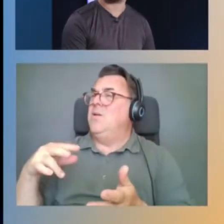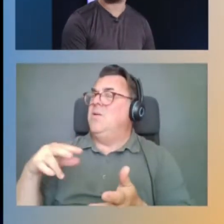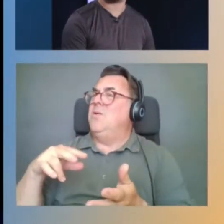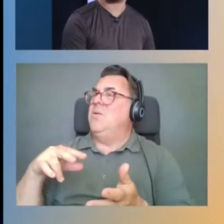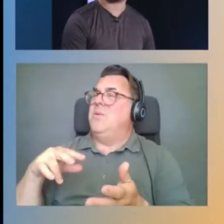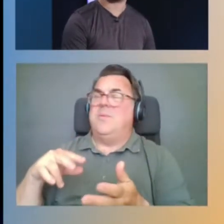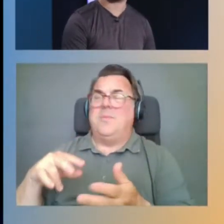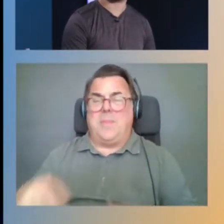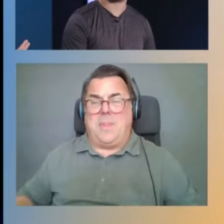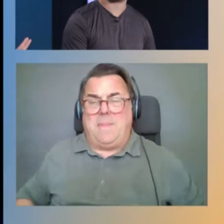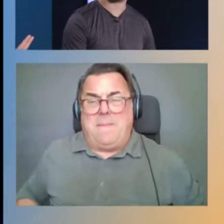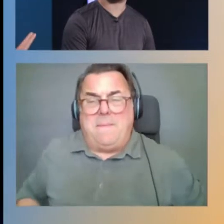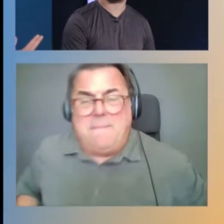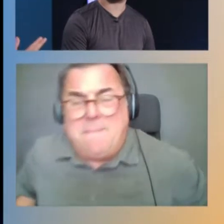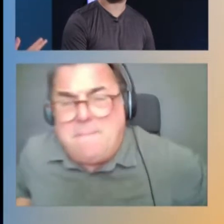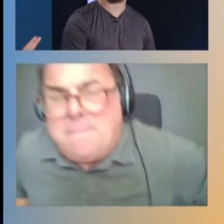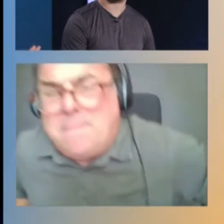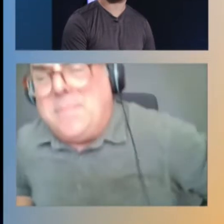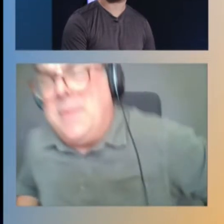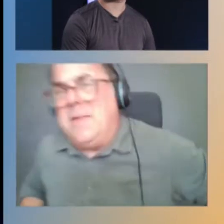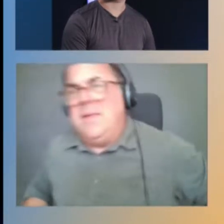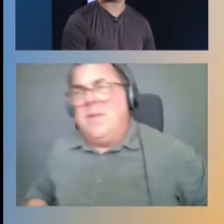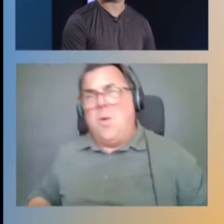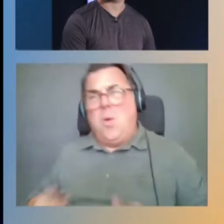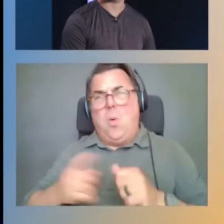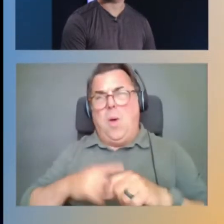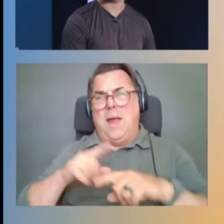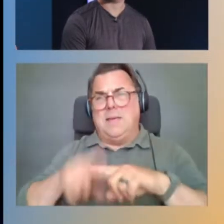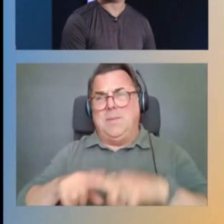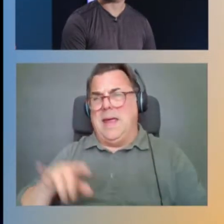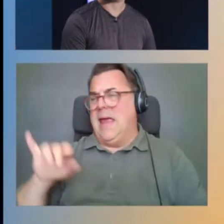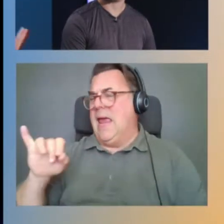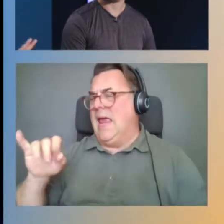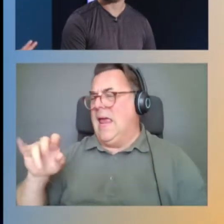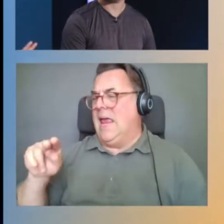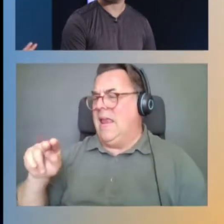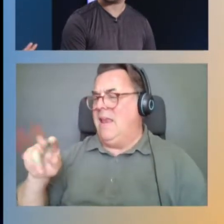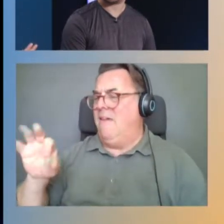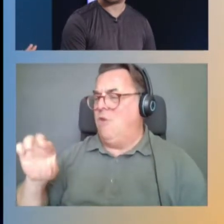So Inf1 is based on Inferentia and it's tailored for inference, right?